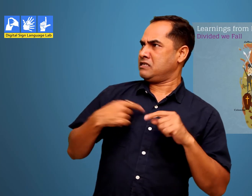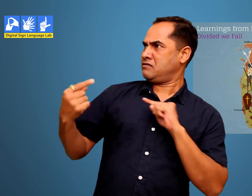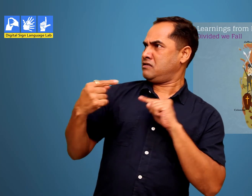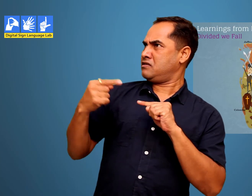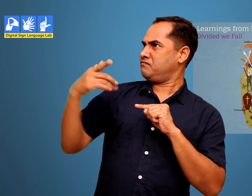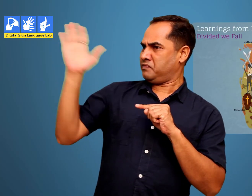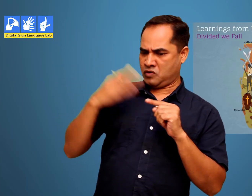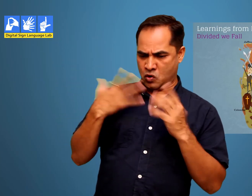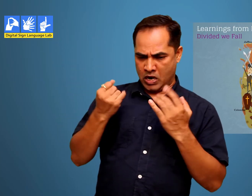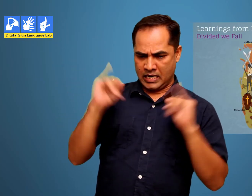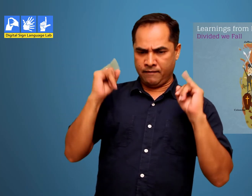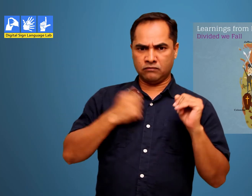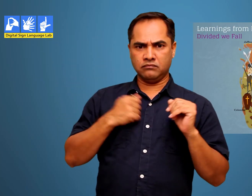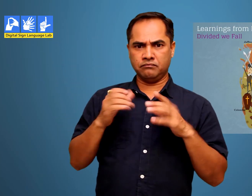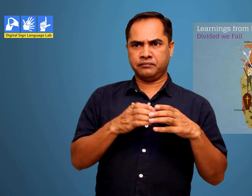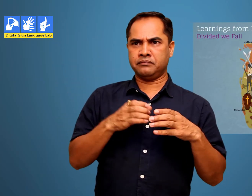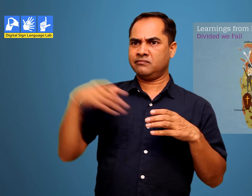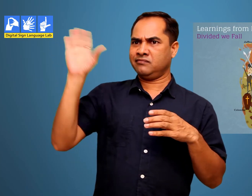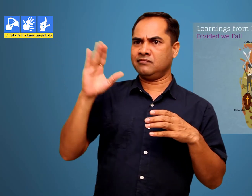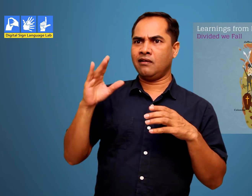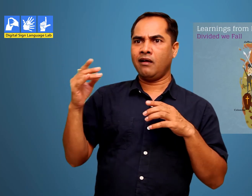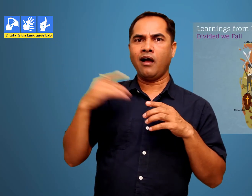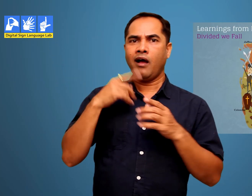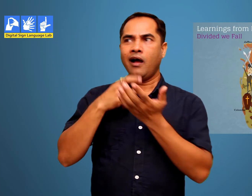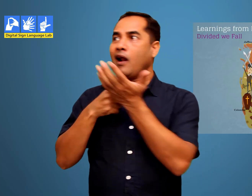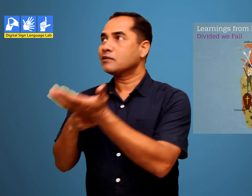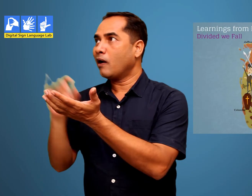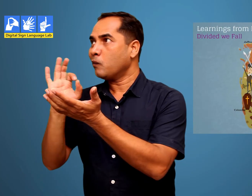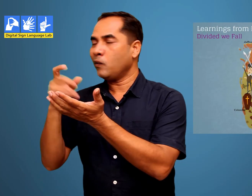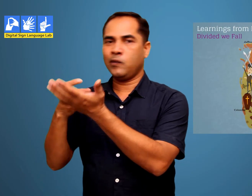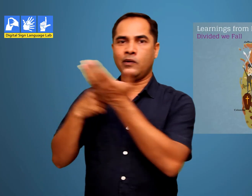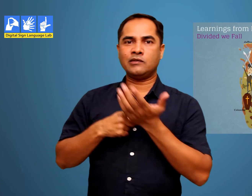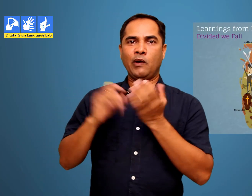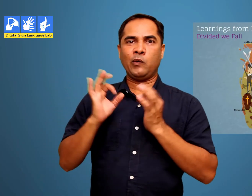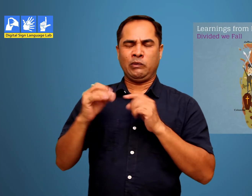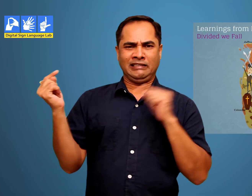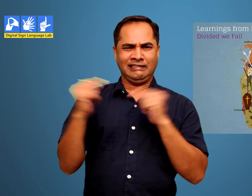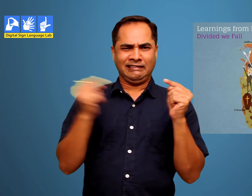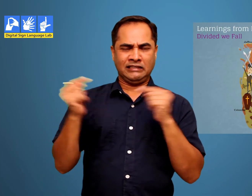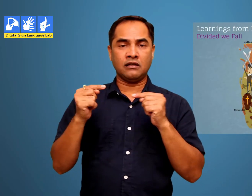revolts against. There is no mutual respect which leads to civil war and